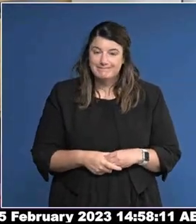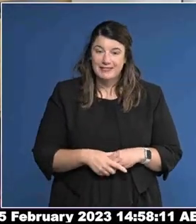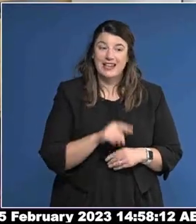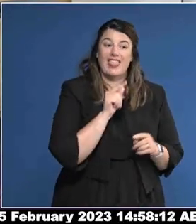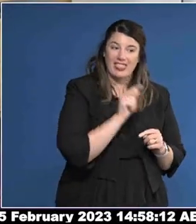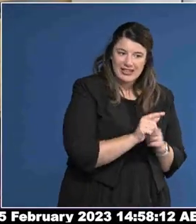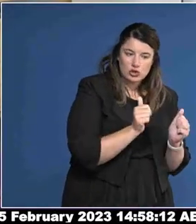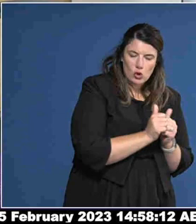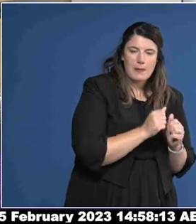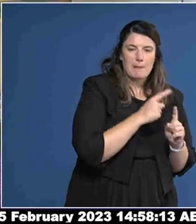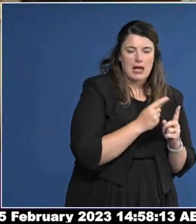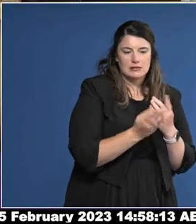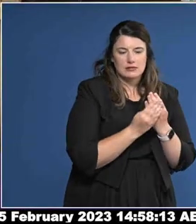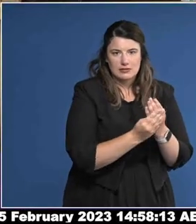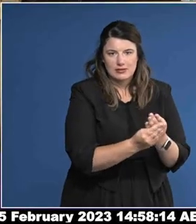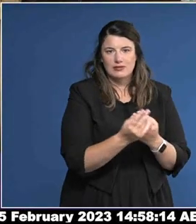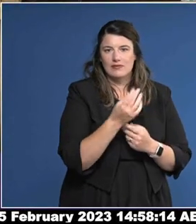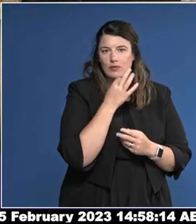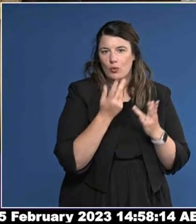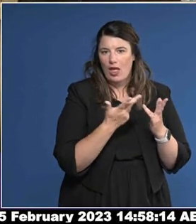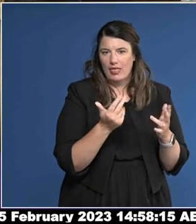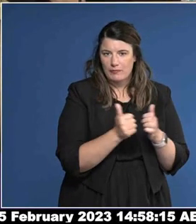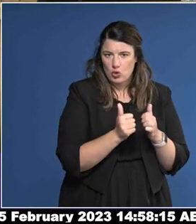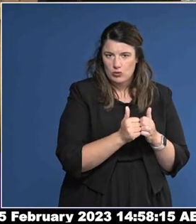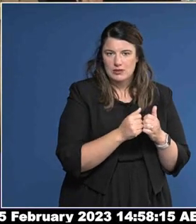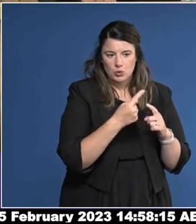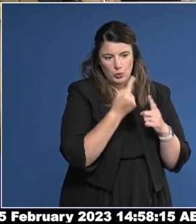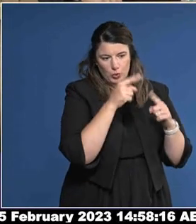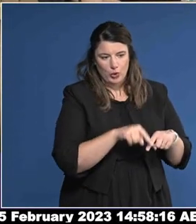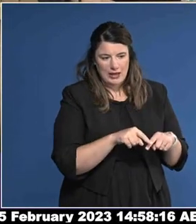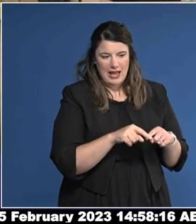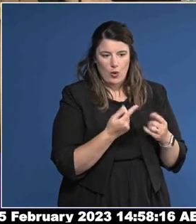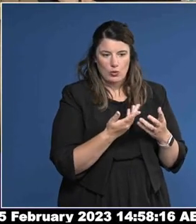other documents, and we look at them at a number of levels across the organisation.